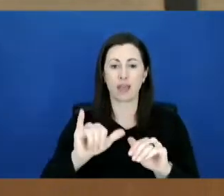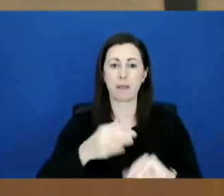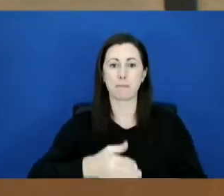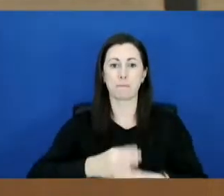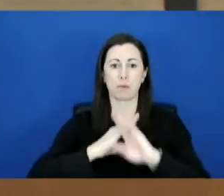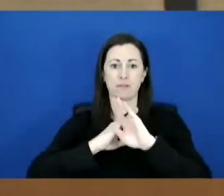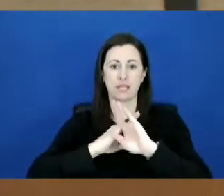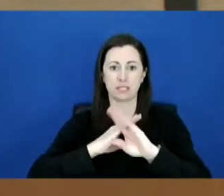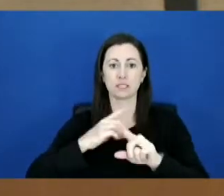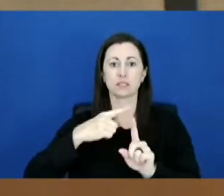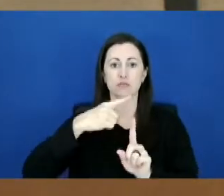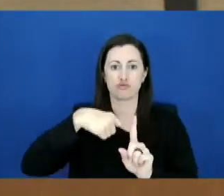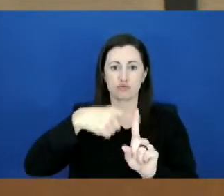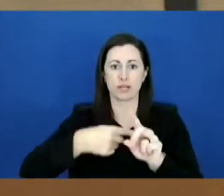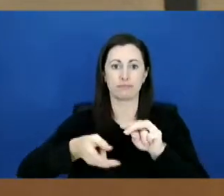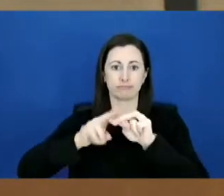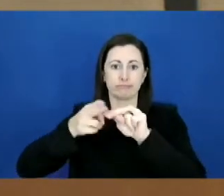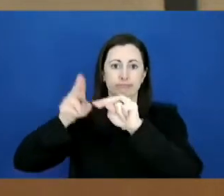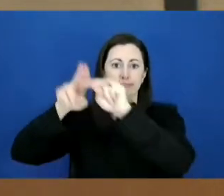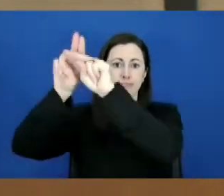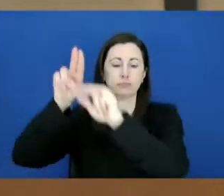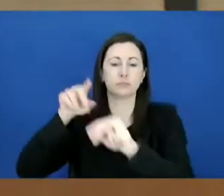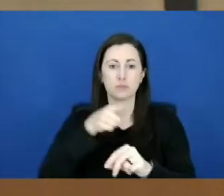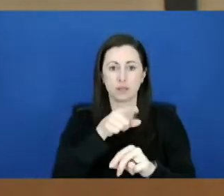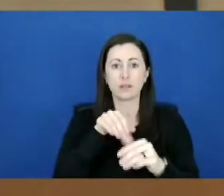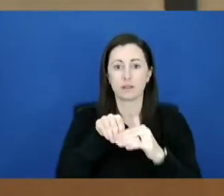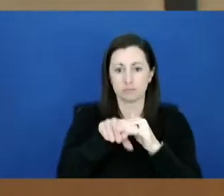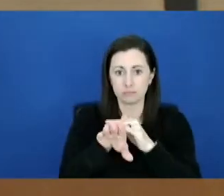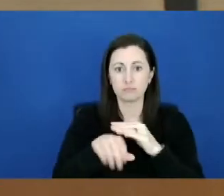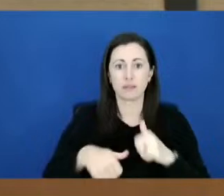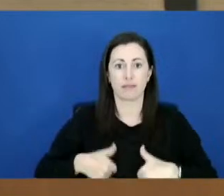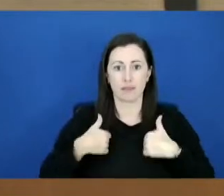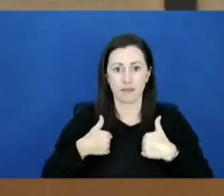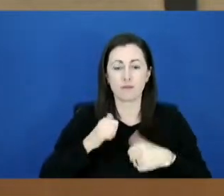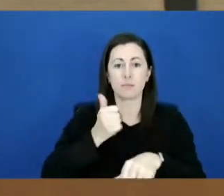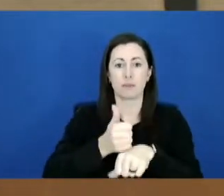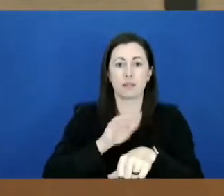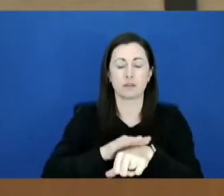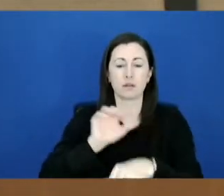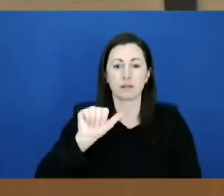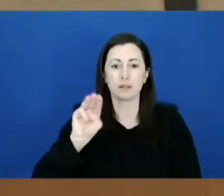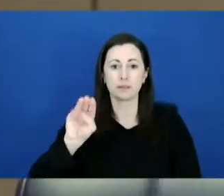RENT. IT'S THE DEED RESTRICTION THAT